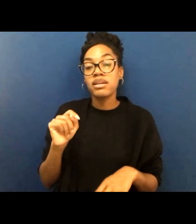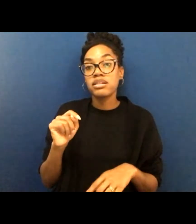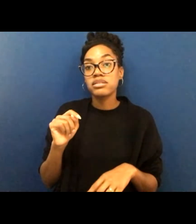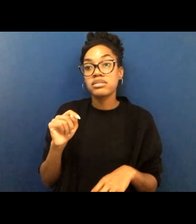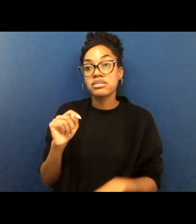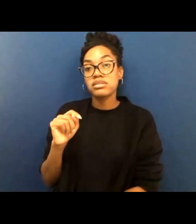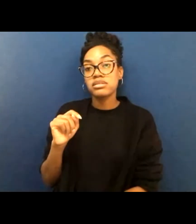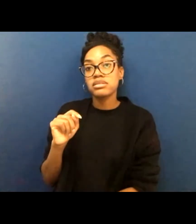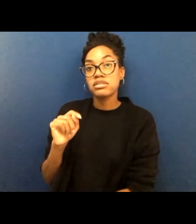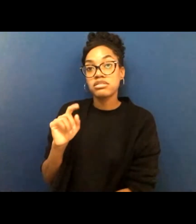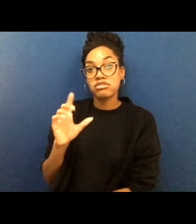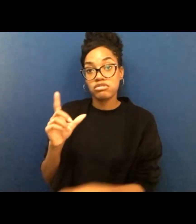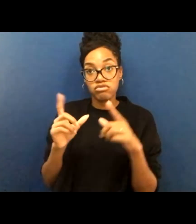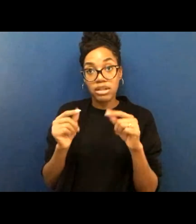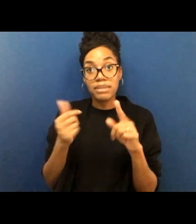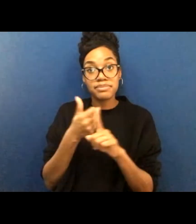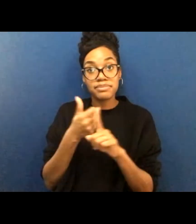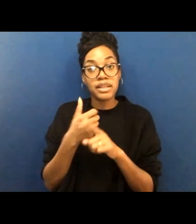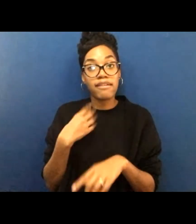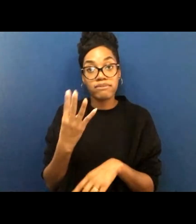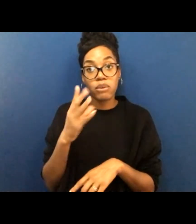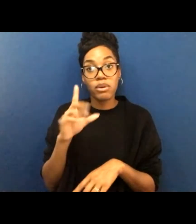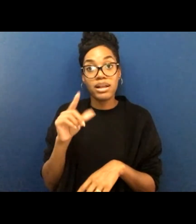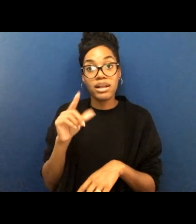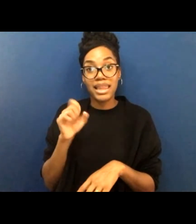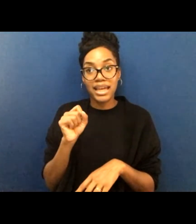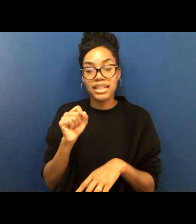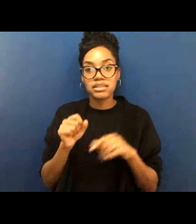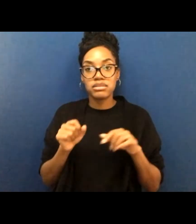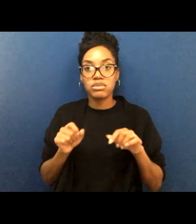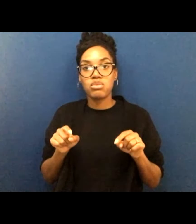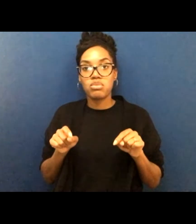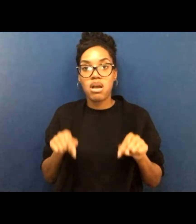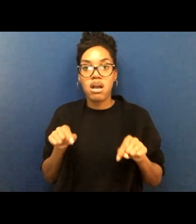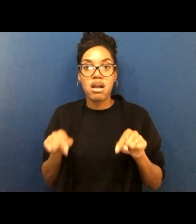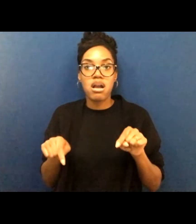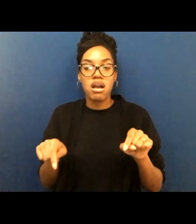they have those four legs that they use as walking legs. Might maybe have a little bit more difficult time